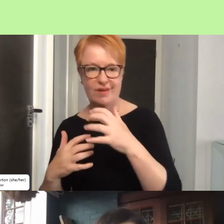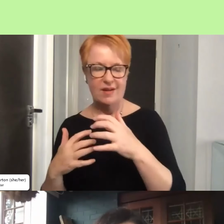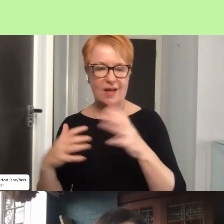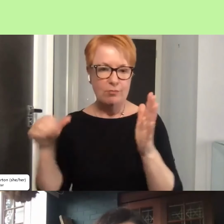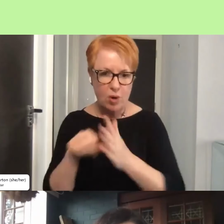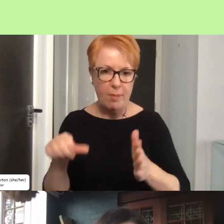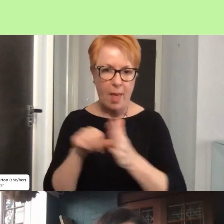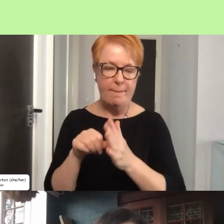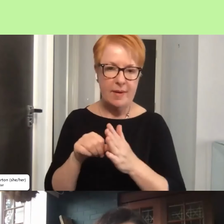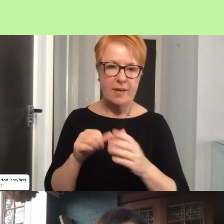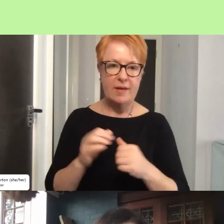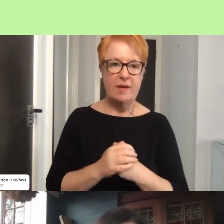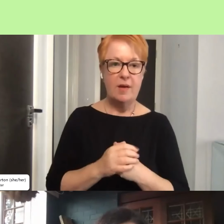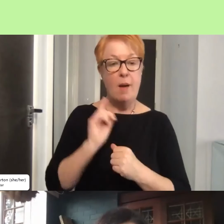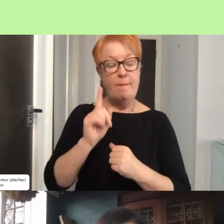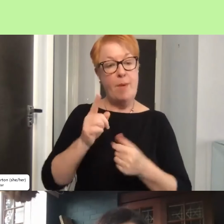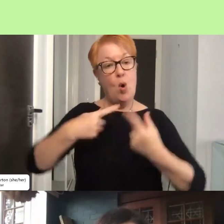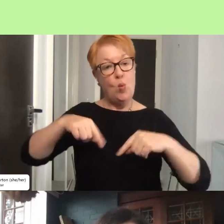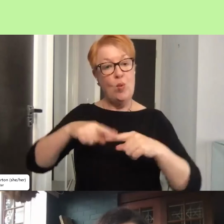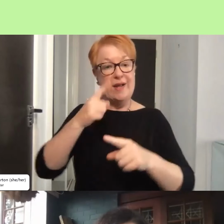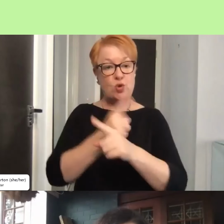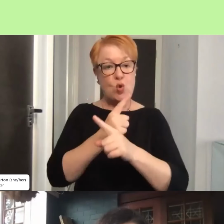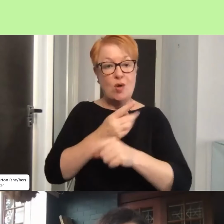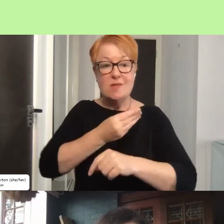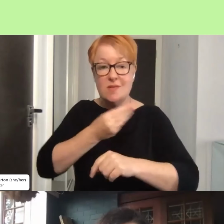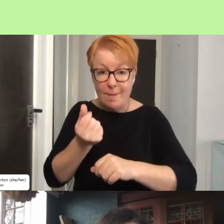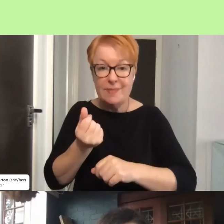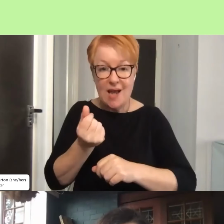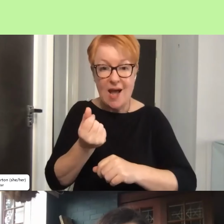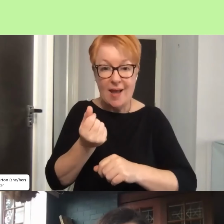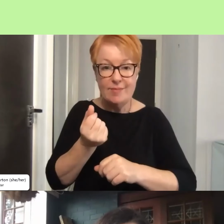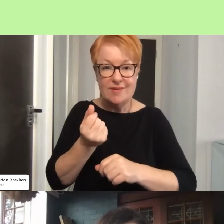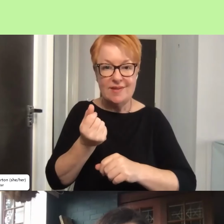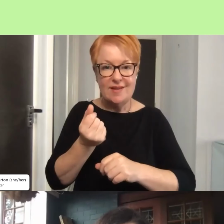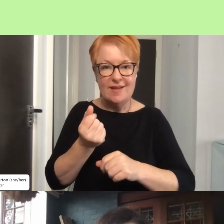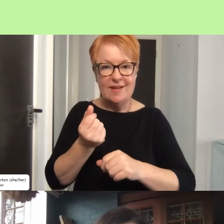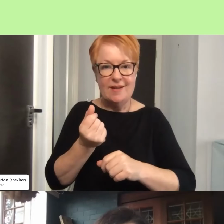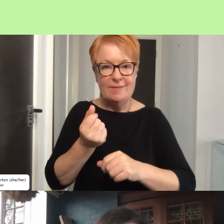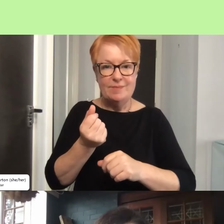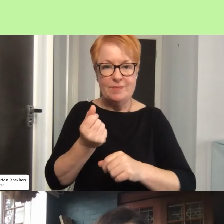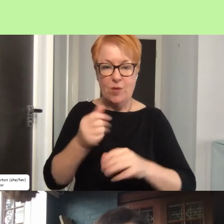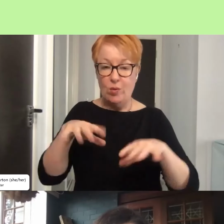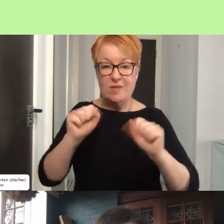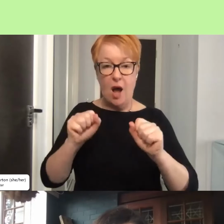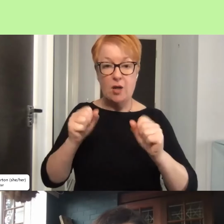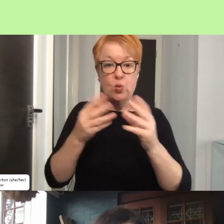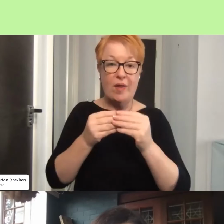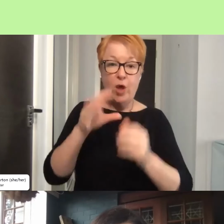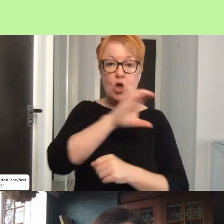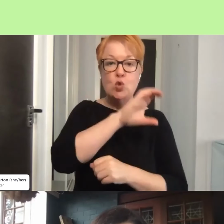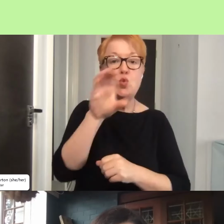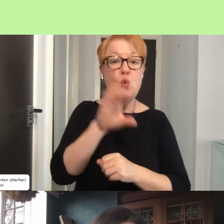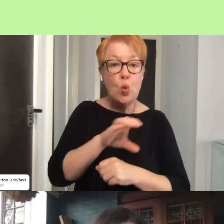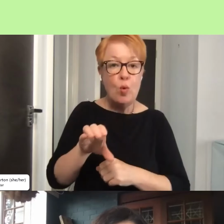But we talk to the even sometimes we even Skype or Zoom call with the accountants of the institutions we don't only talk to the curators